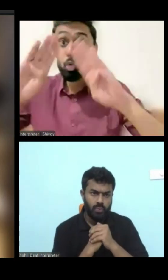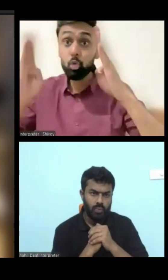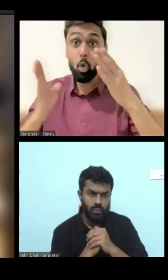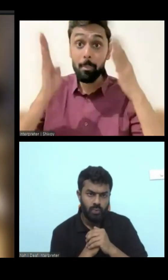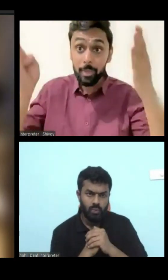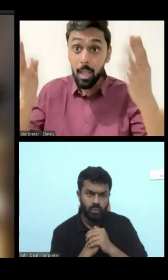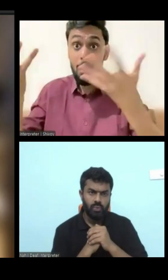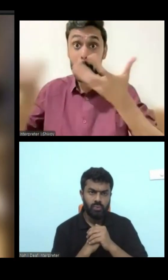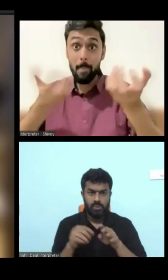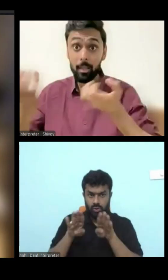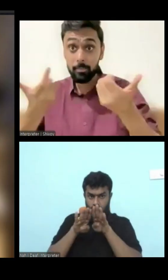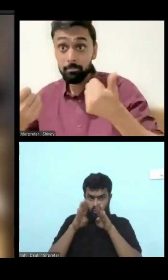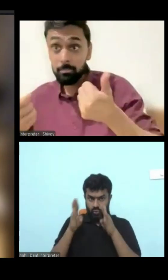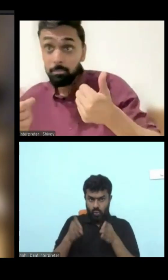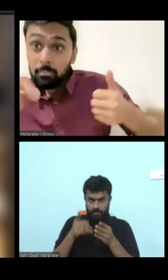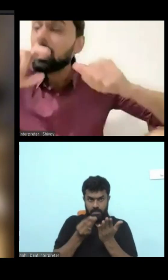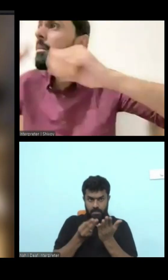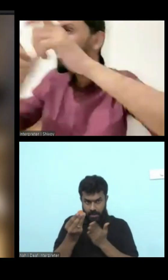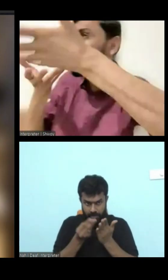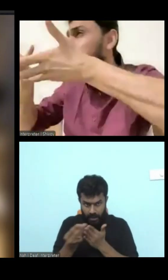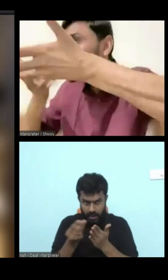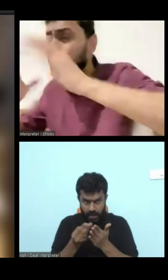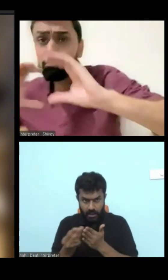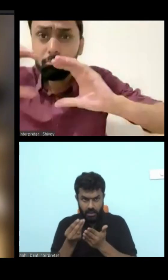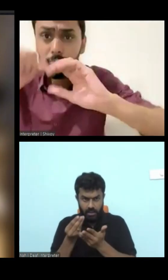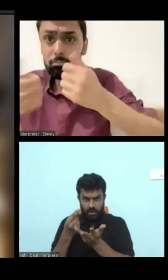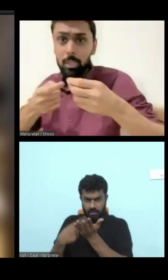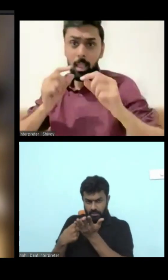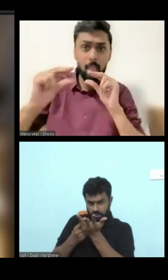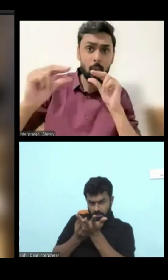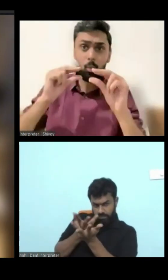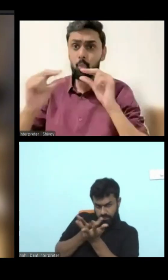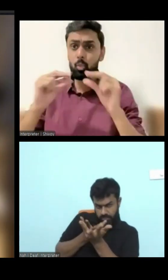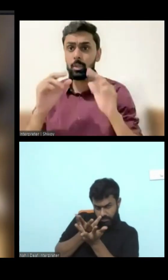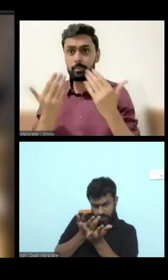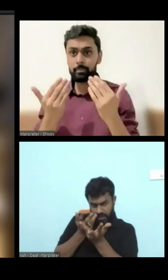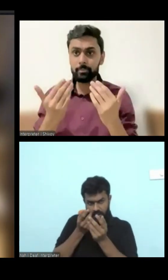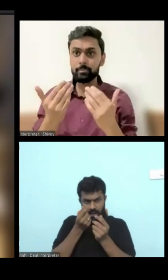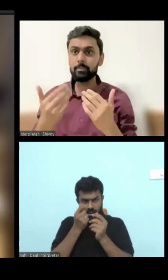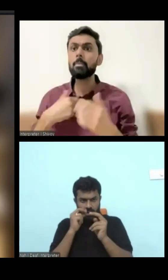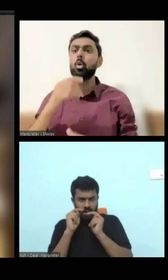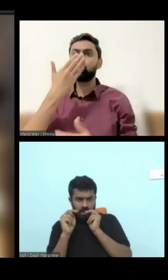Ask for things? So, our students are in the range from almost from 4-5 years to 35 years age.